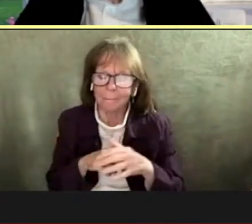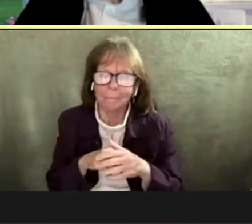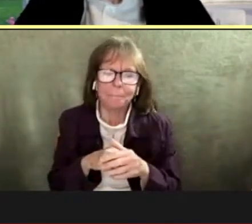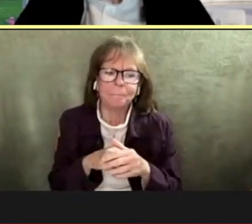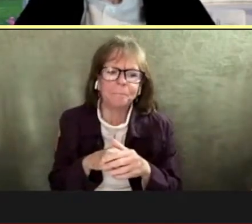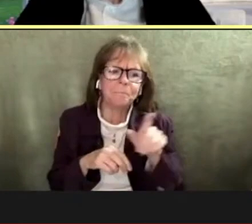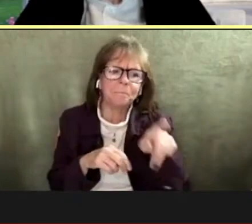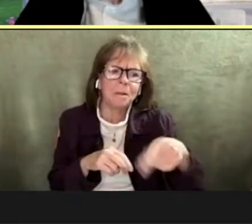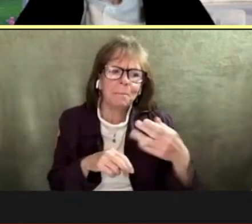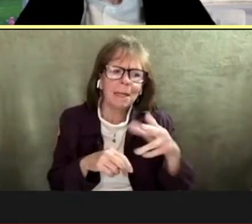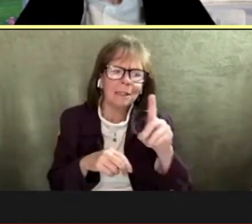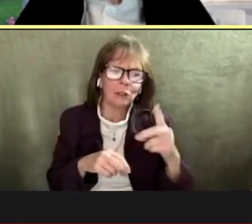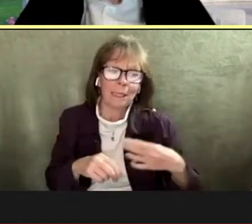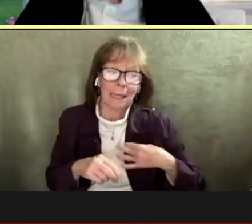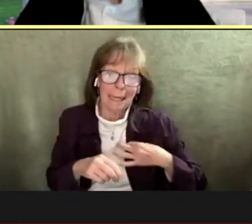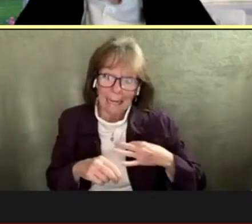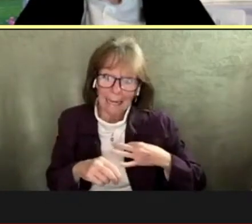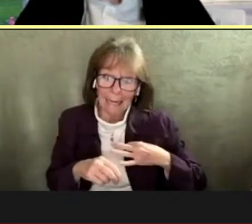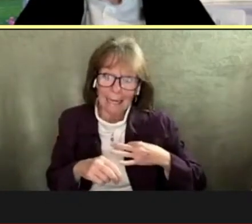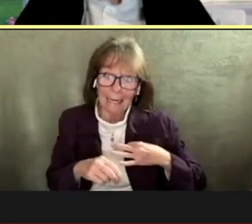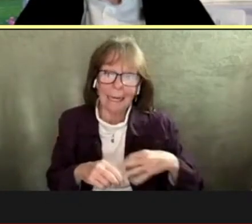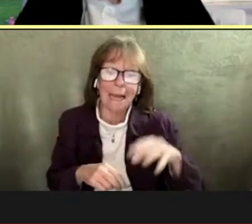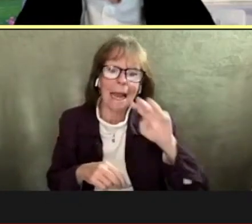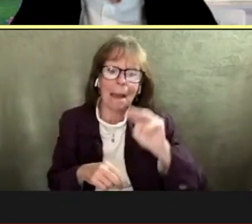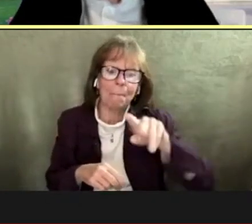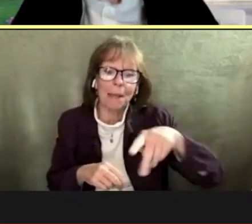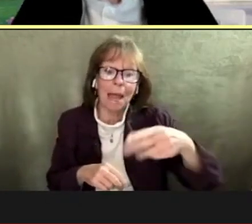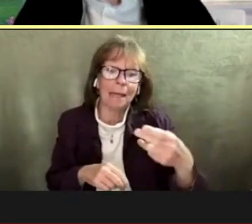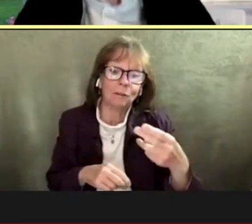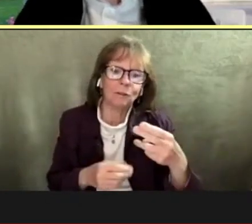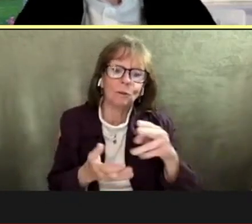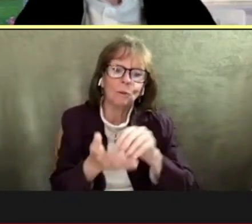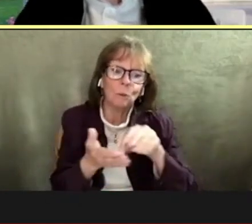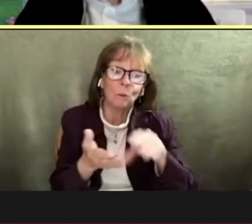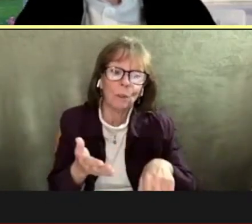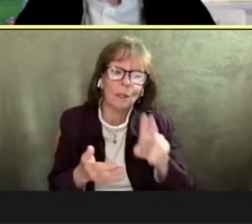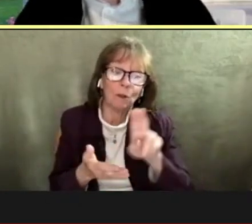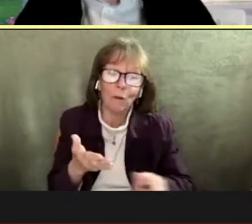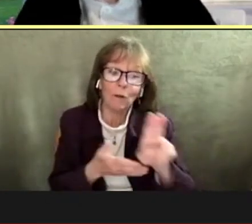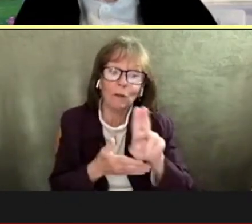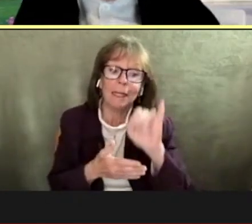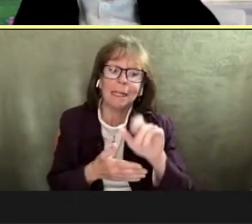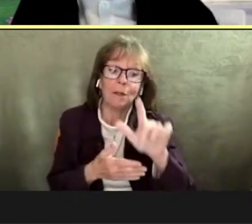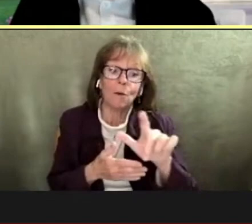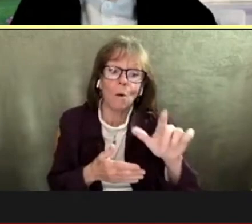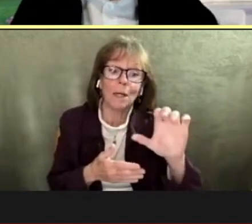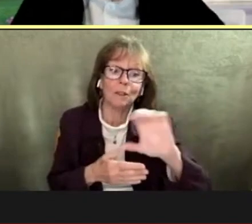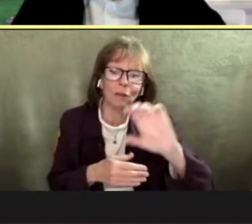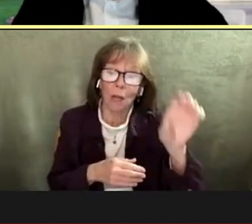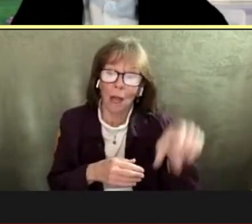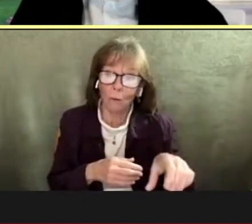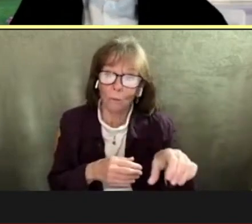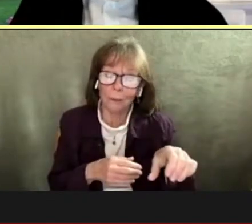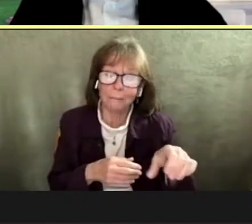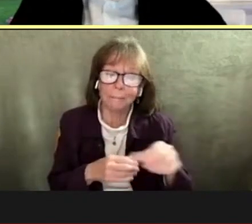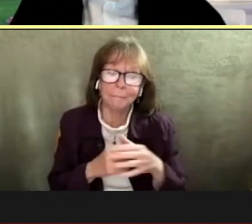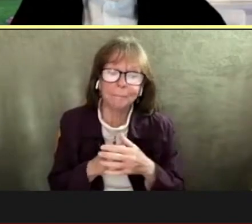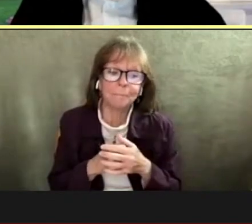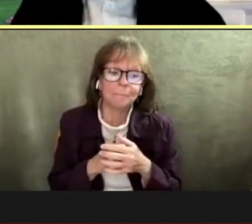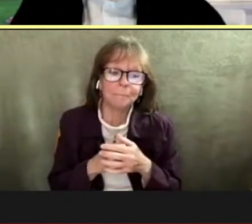She is a PhD candidate and MPH student at the University of Illinois Chicago.